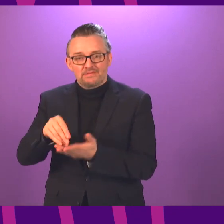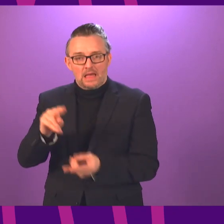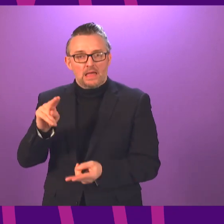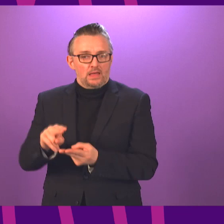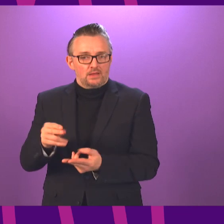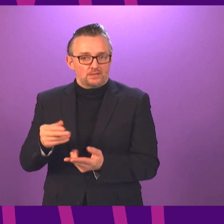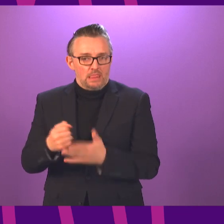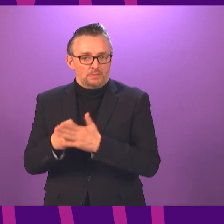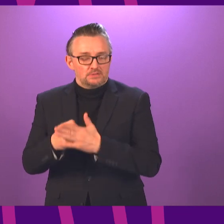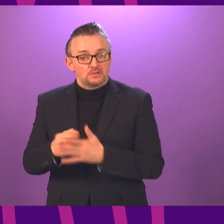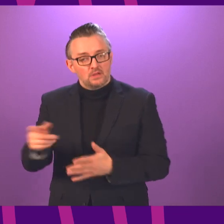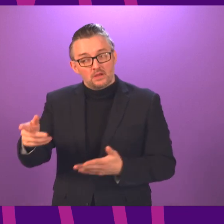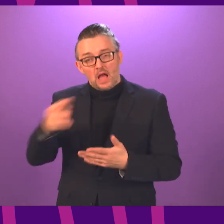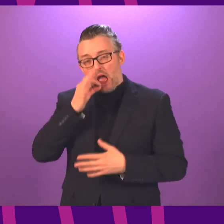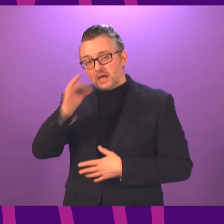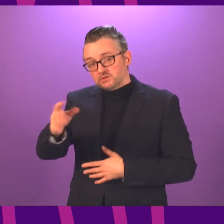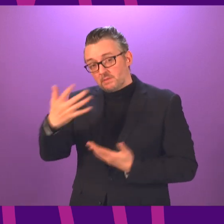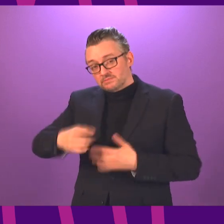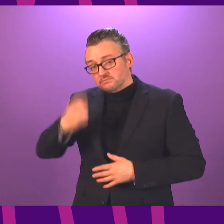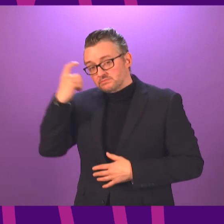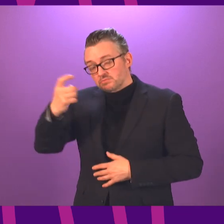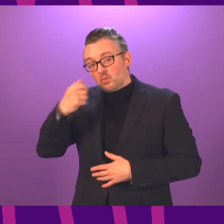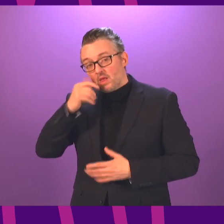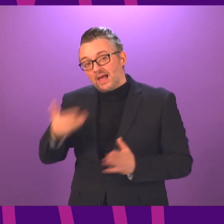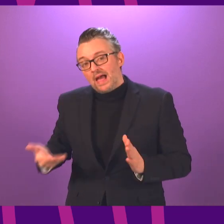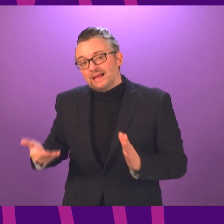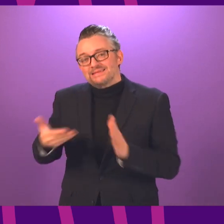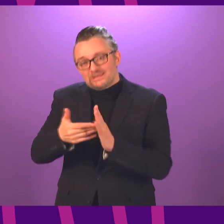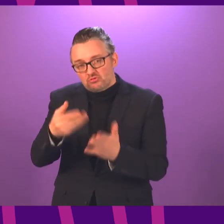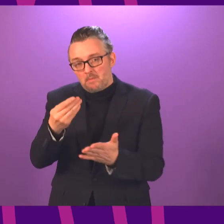Is consideration being given to additional support specifically for those discretionary